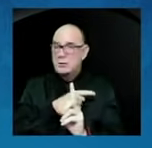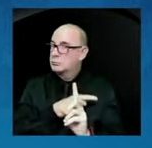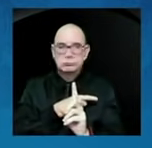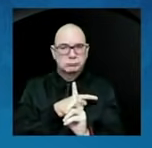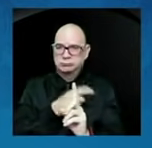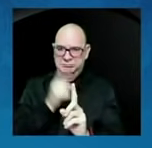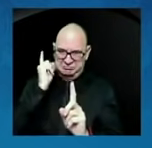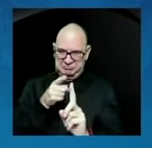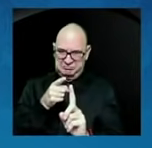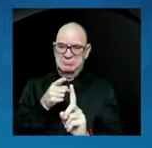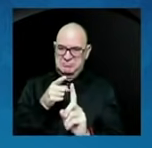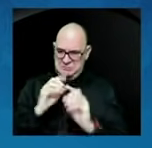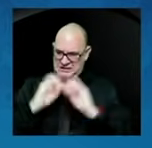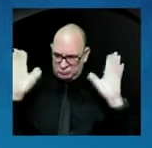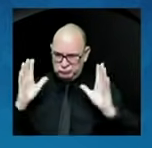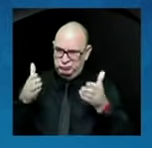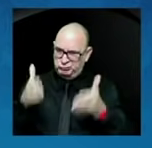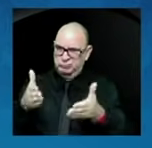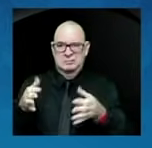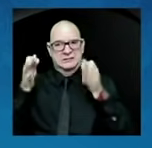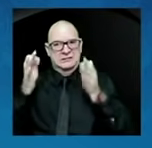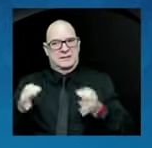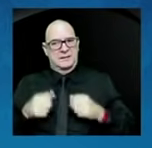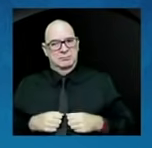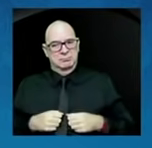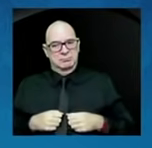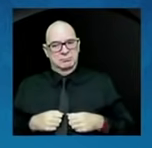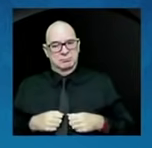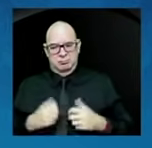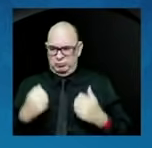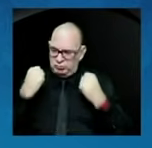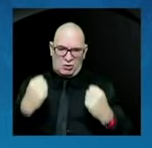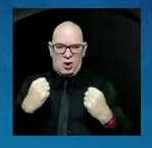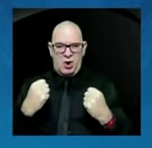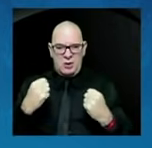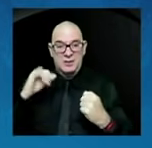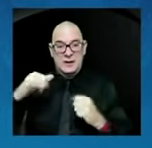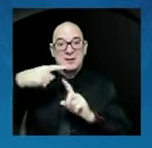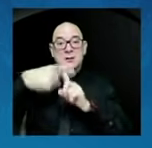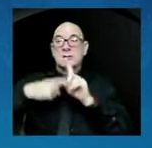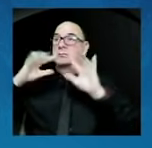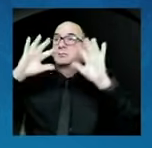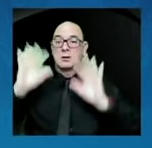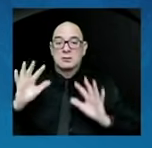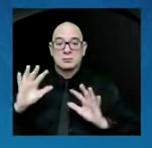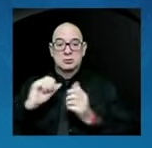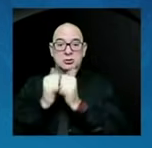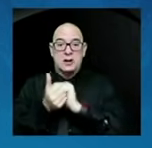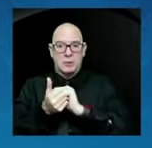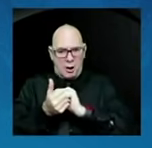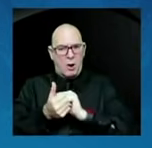THEY WERE NOT AMBIGUOUS. THEY NOT SKIRT AROUND THE ISSUE.